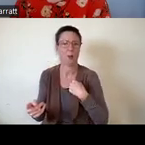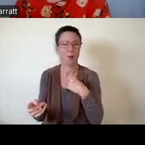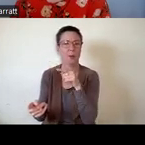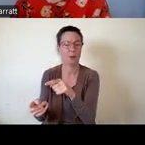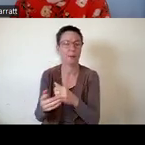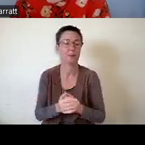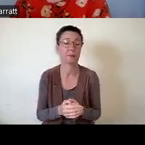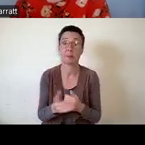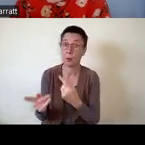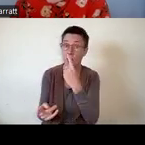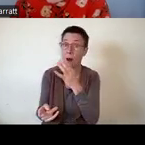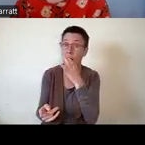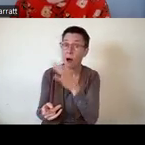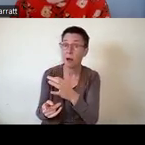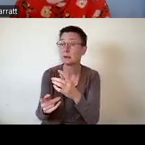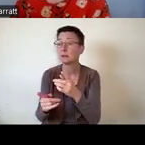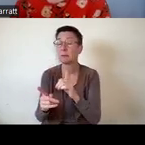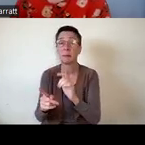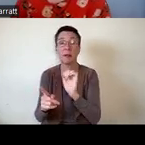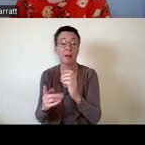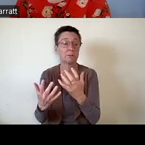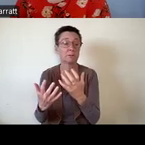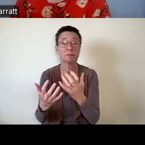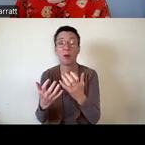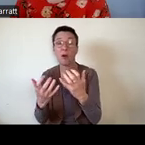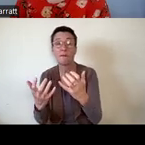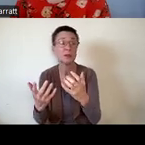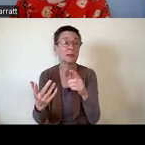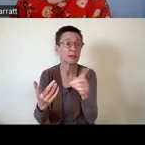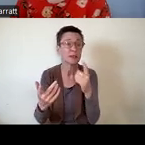You can ask people at conferences or other work events to connect with you on LinkedIn, too.